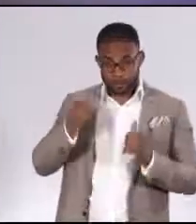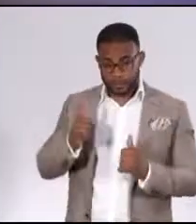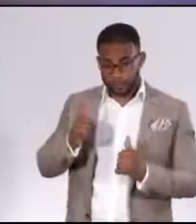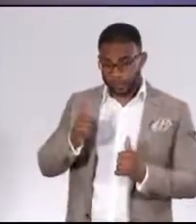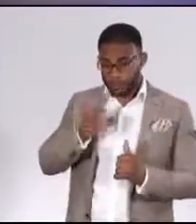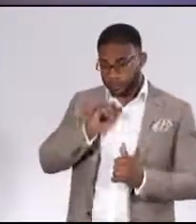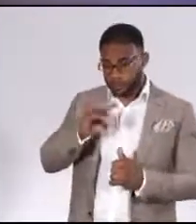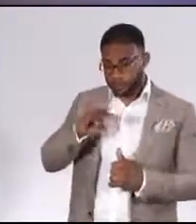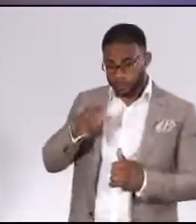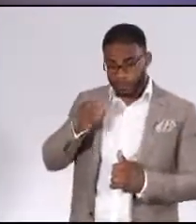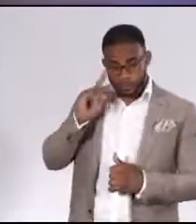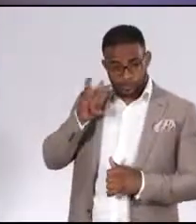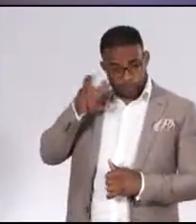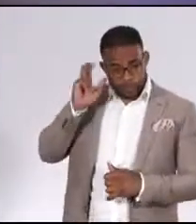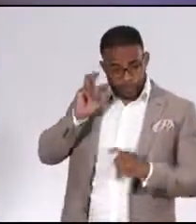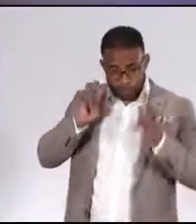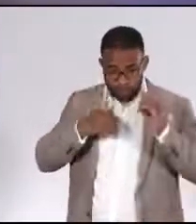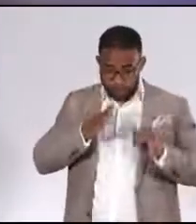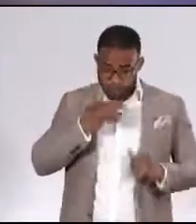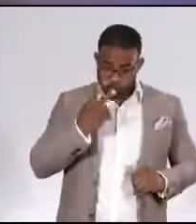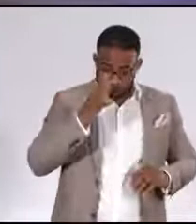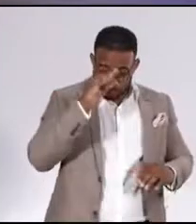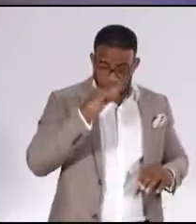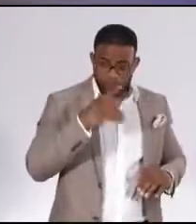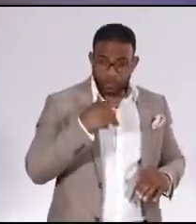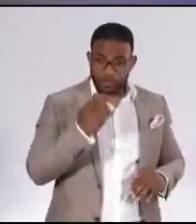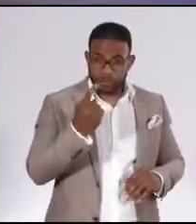I'm the mother of two boys who are eleven and 12 years old.